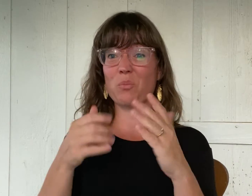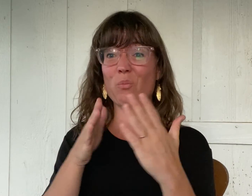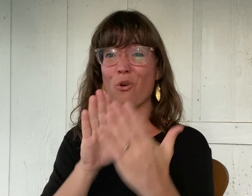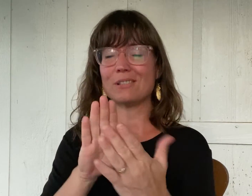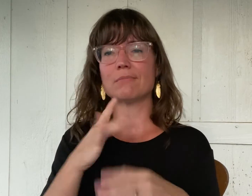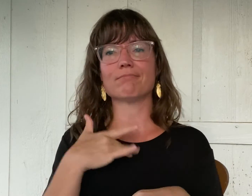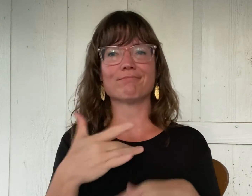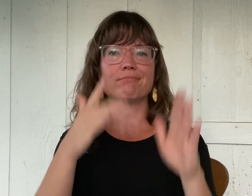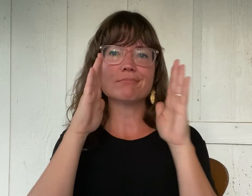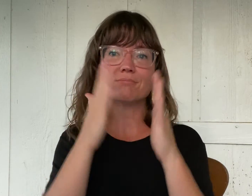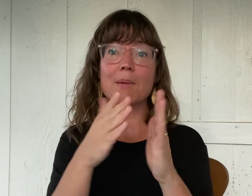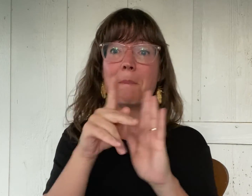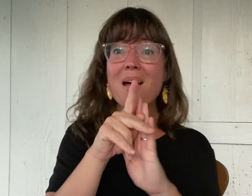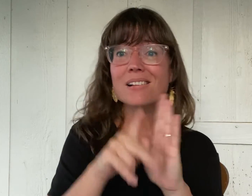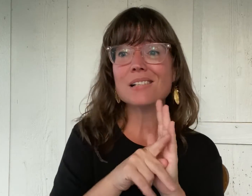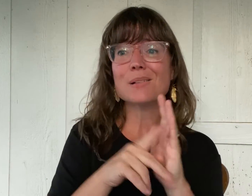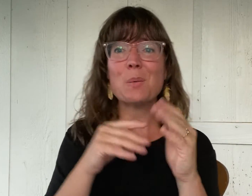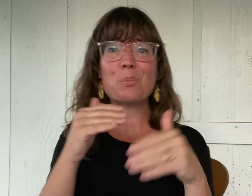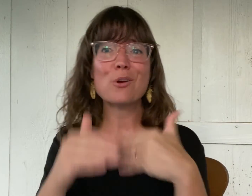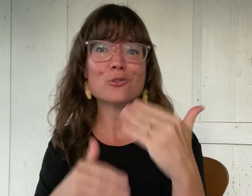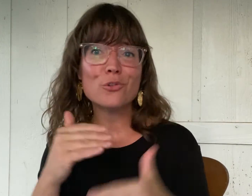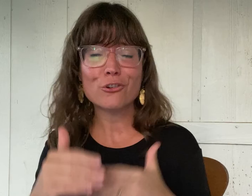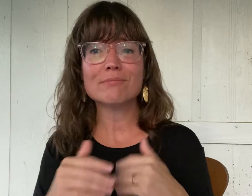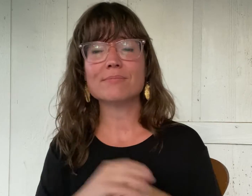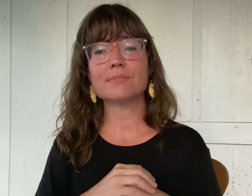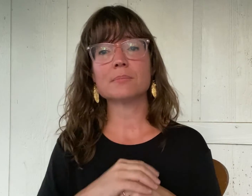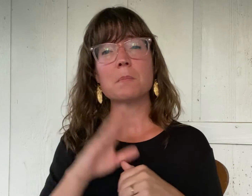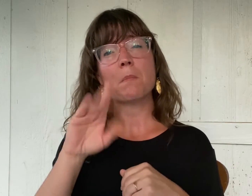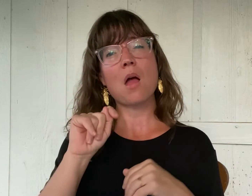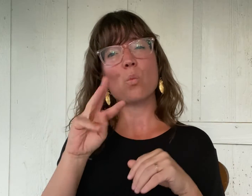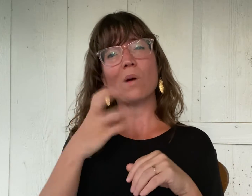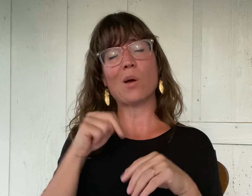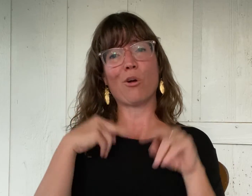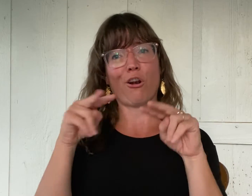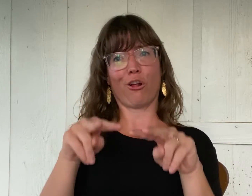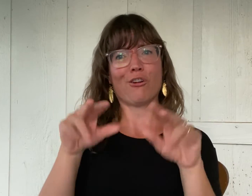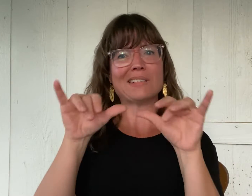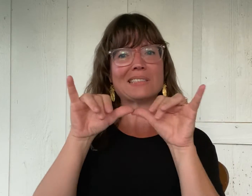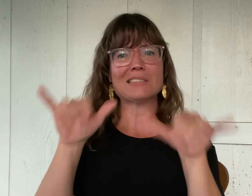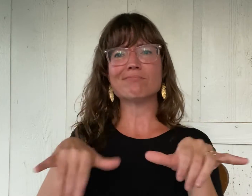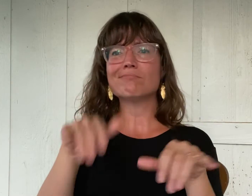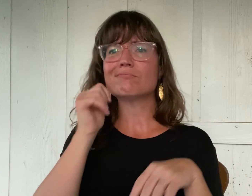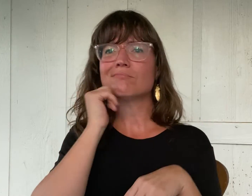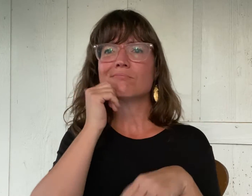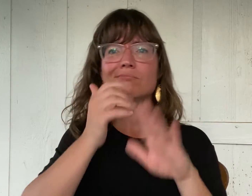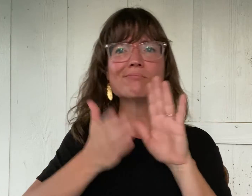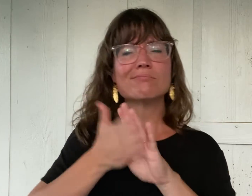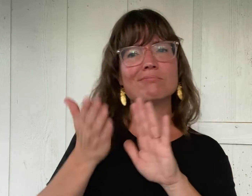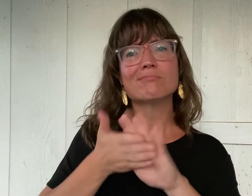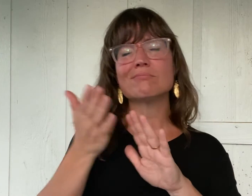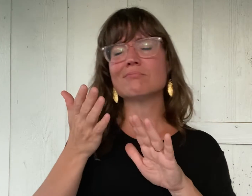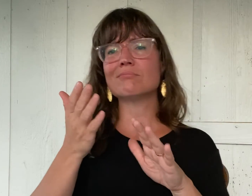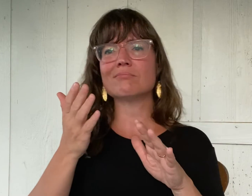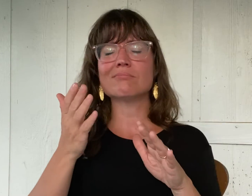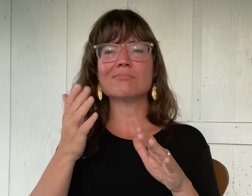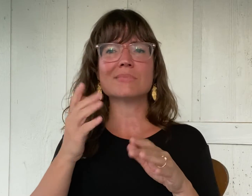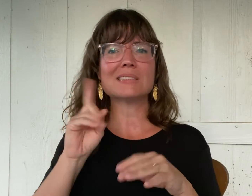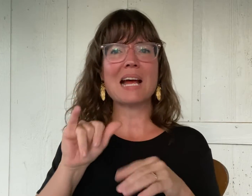Traditional systems change approach focuses on policies and procedures. But when we look at the day-to-day operations